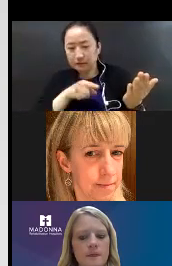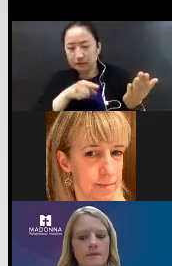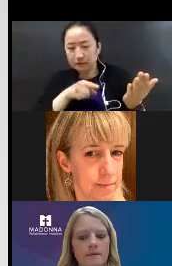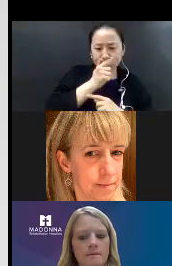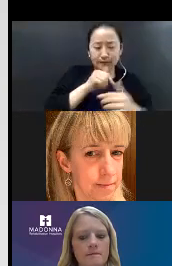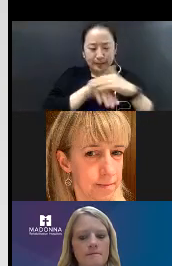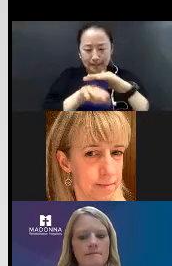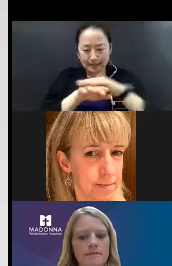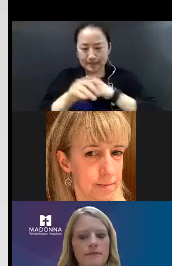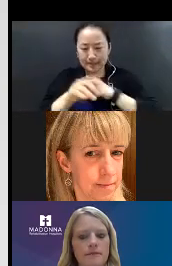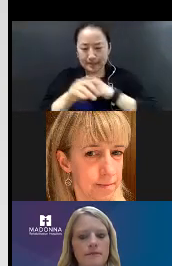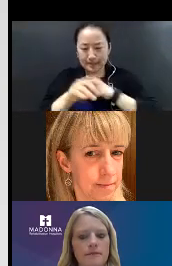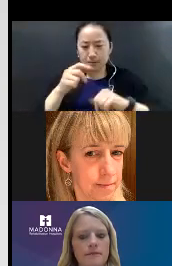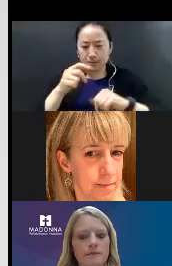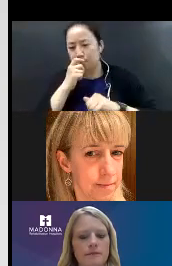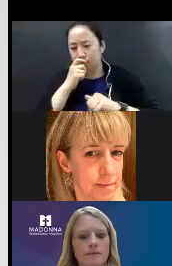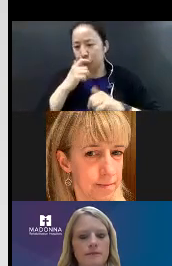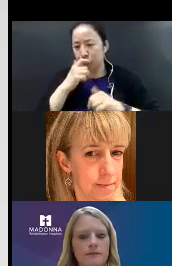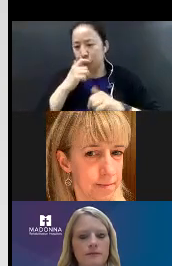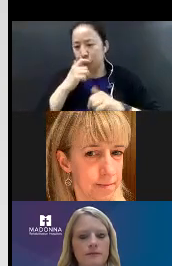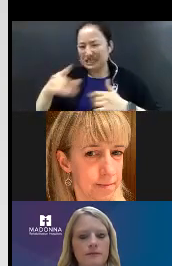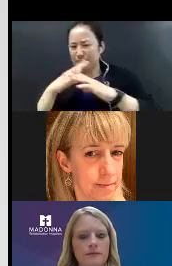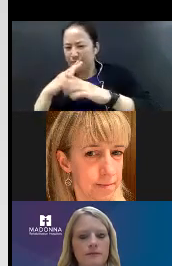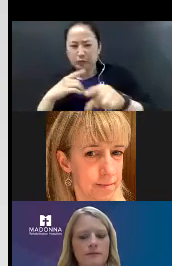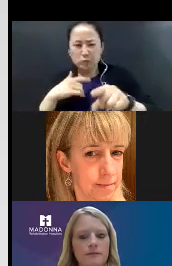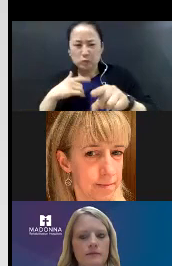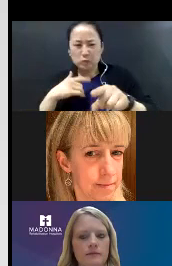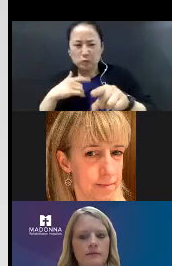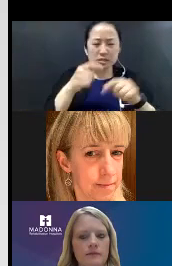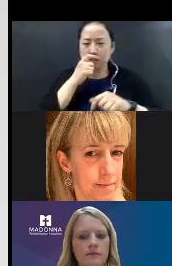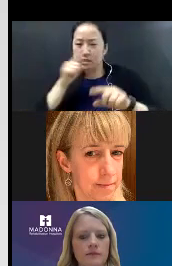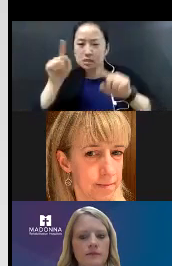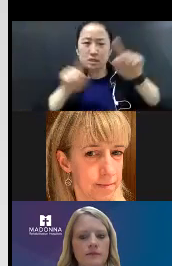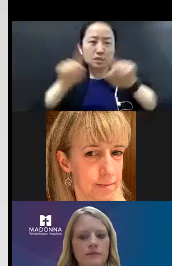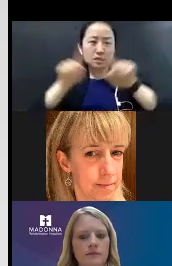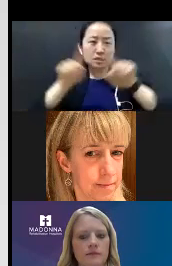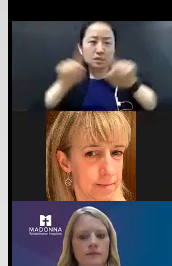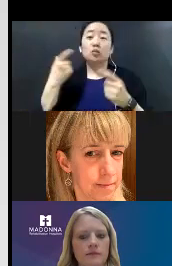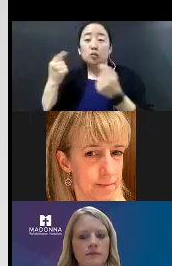THE CURRENT HOUSE. THEN WE GENERATE RECOMMENDATIONS THAT WE